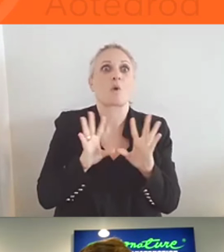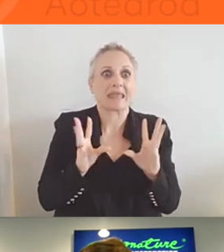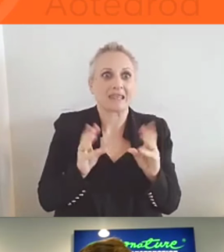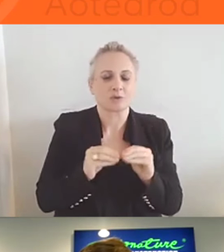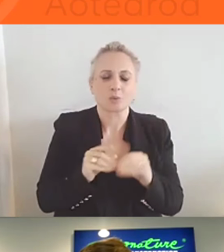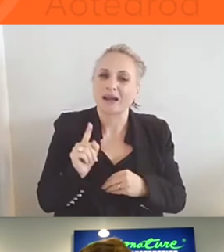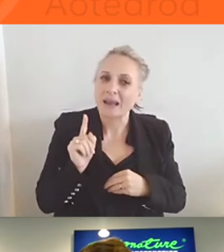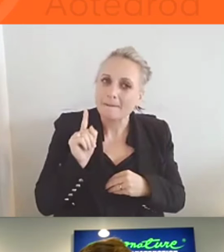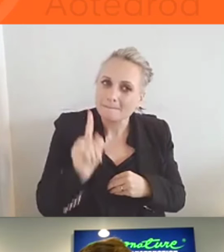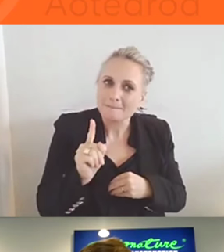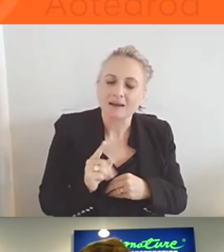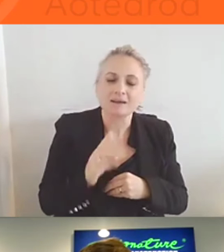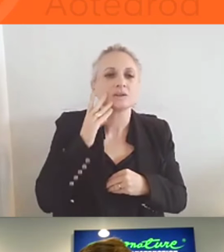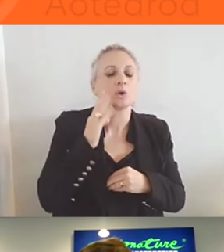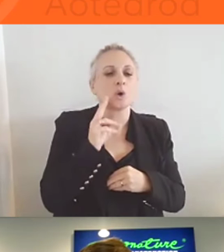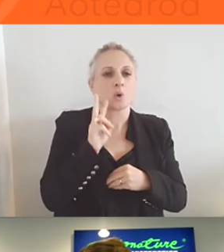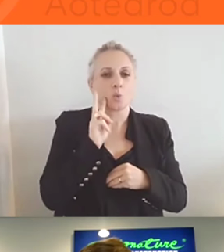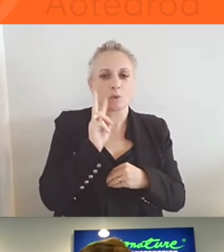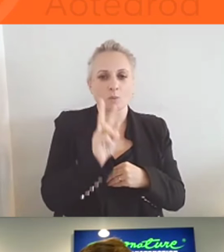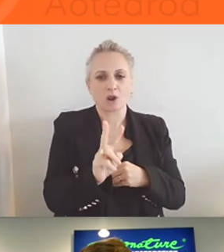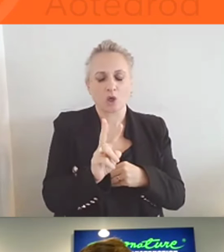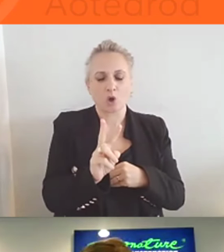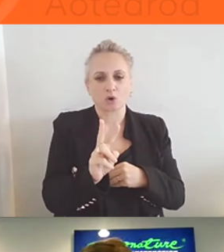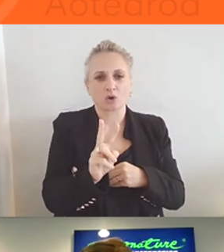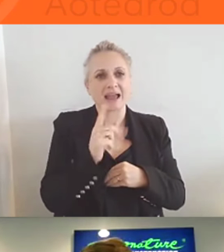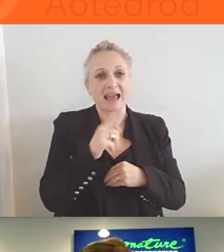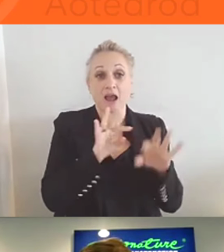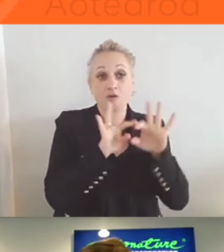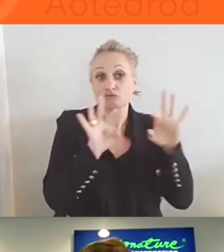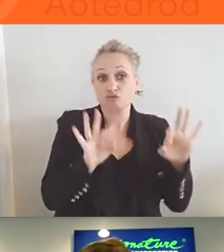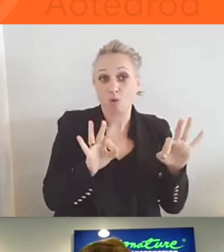do look at our framework and our standards, is yeah, light's really